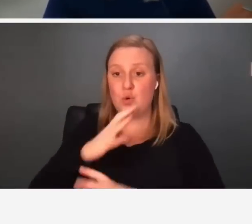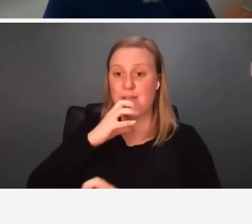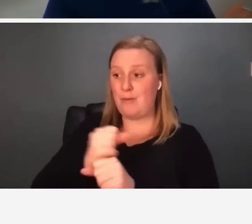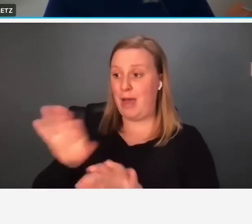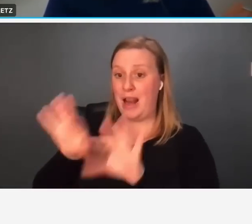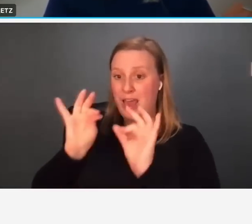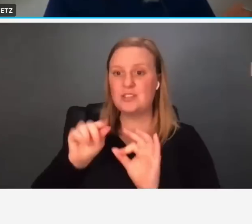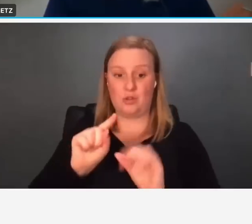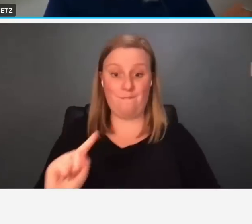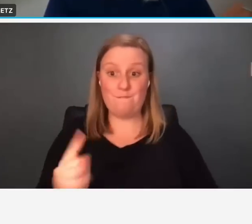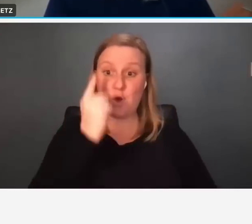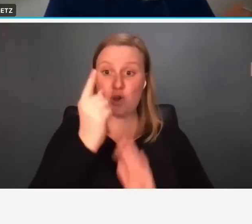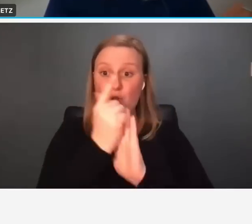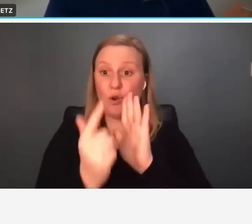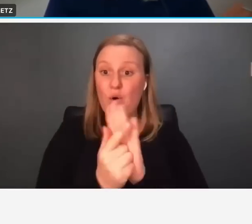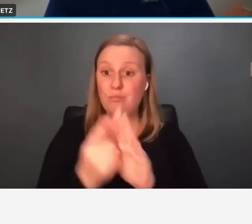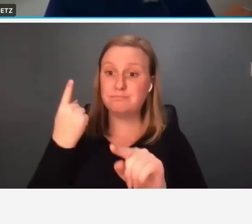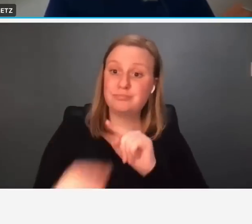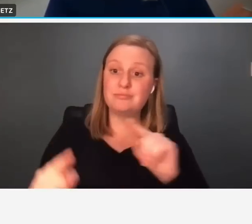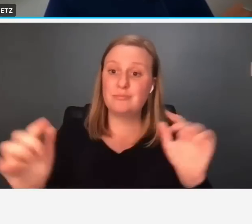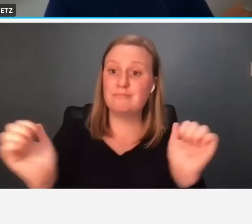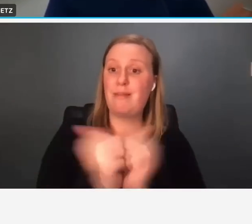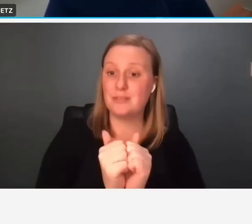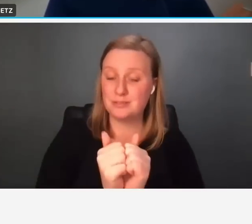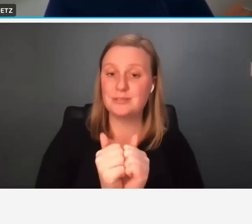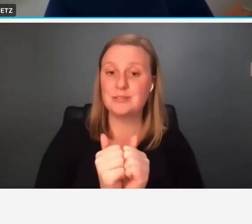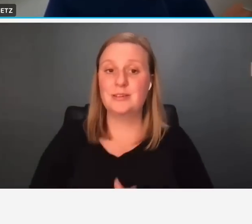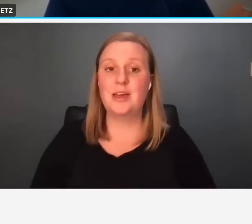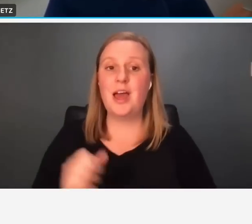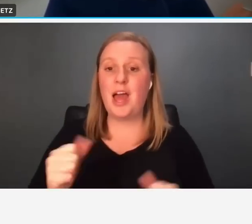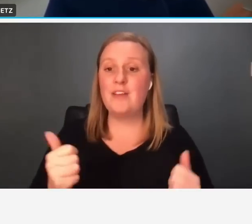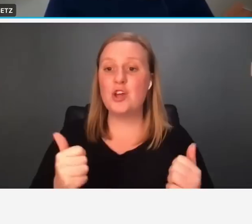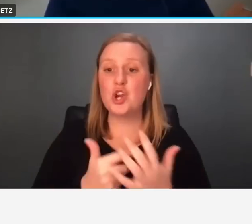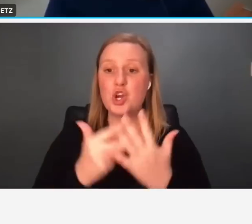The Royal Commission Response Act implements nine time critical aged care measures including a